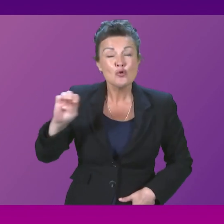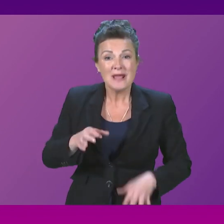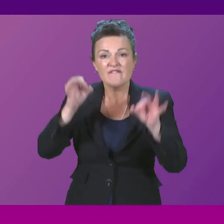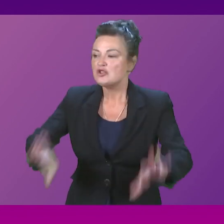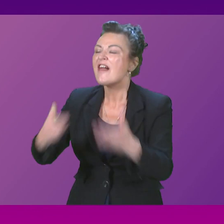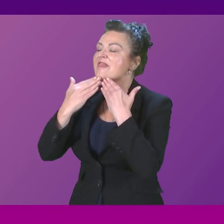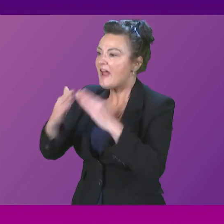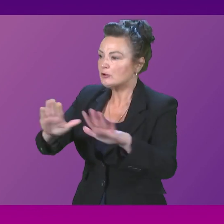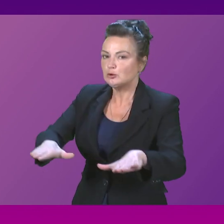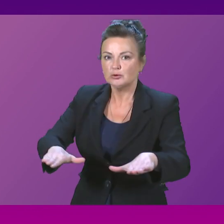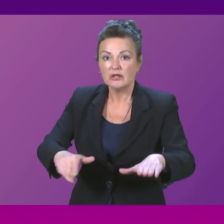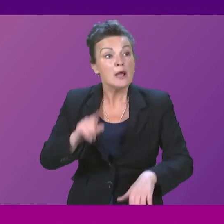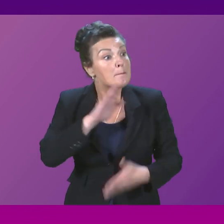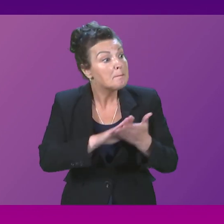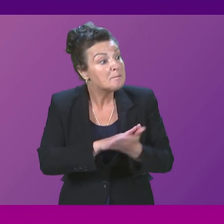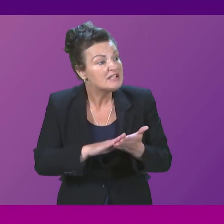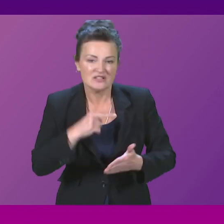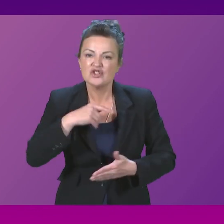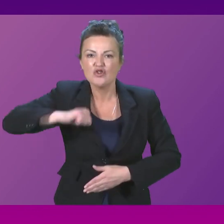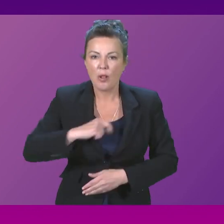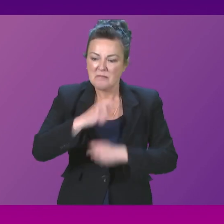that she would leave us permanently isolated.